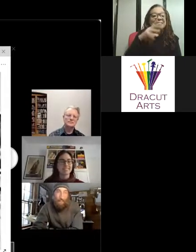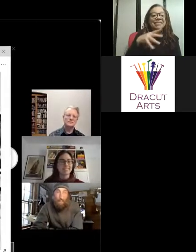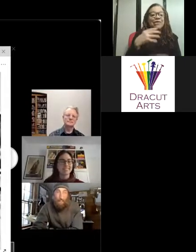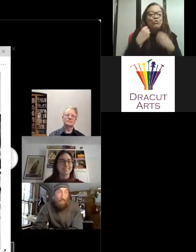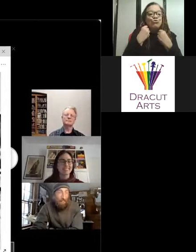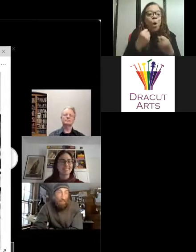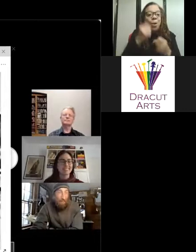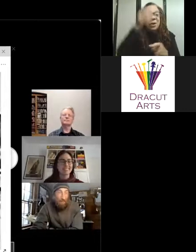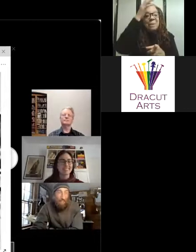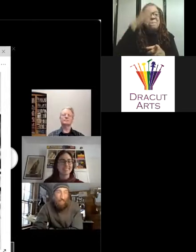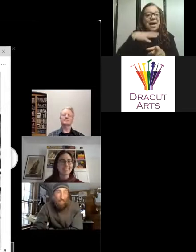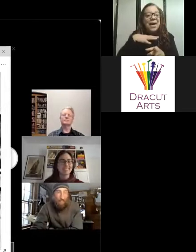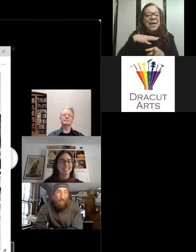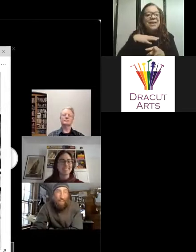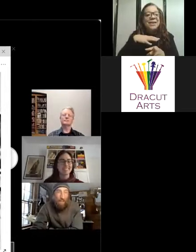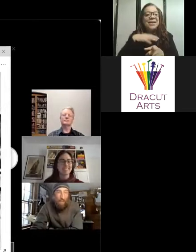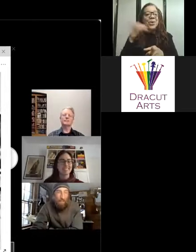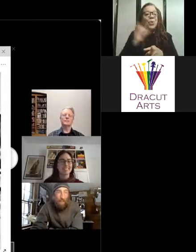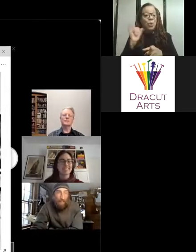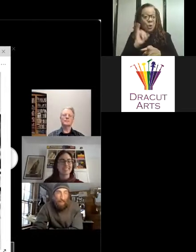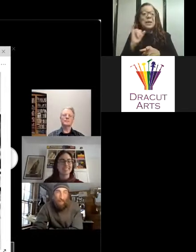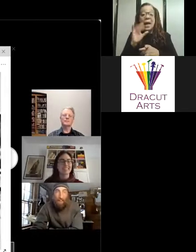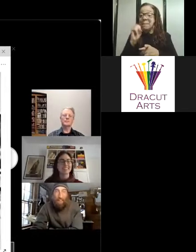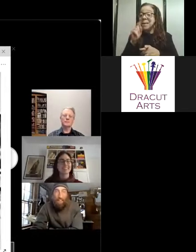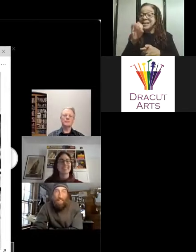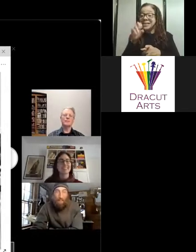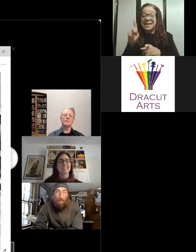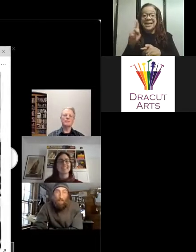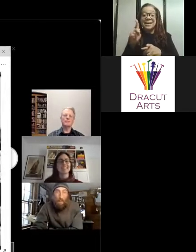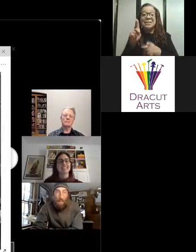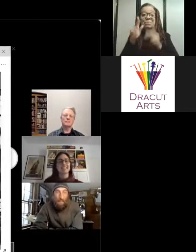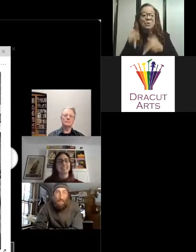actually looks a little like my stick figure, who's reading over here because